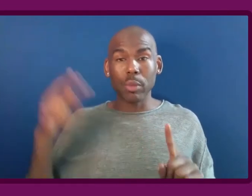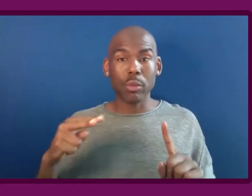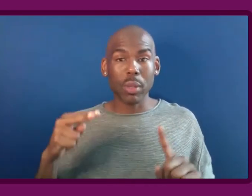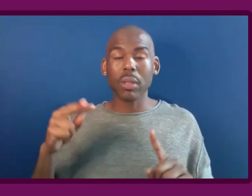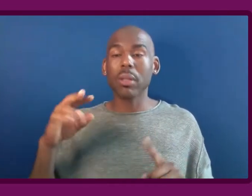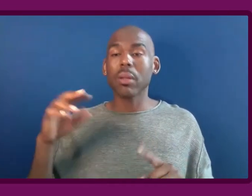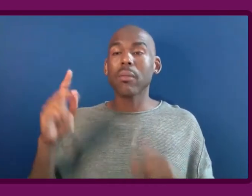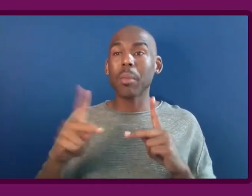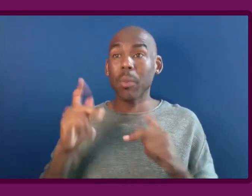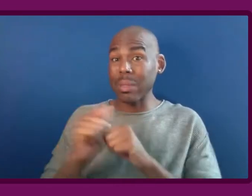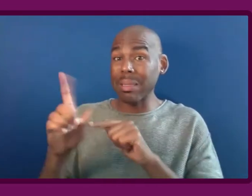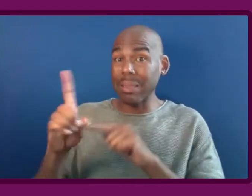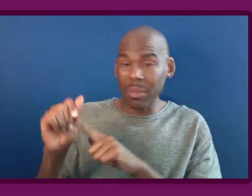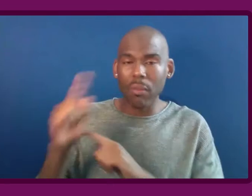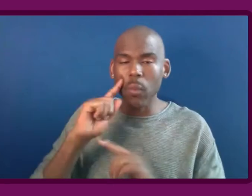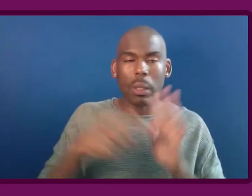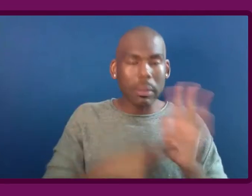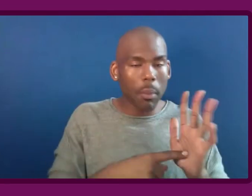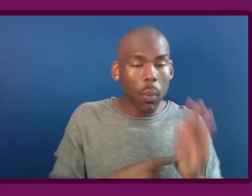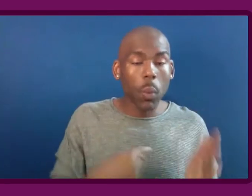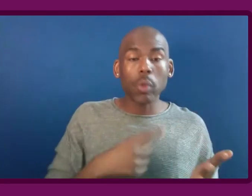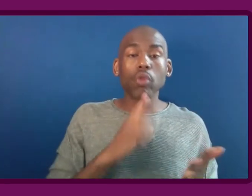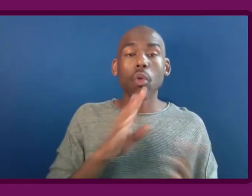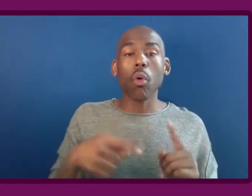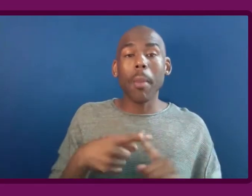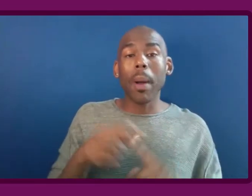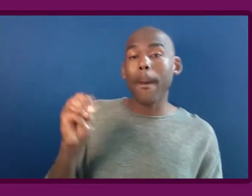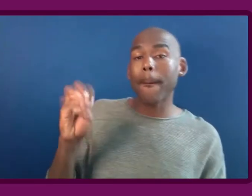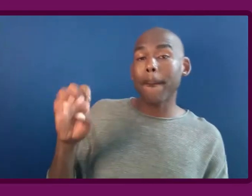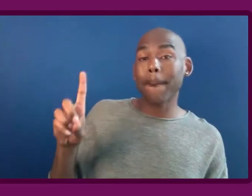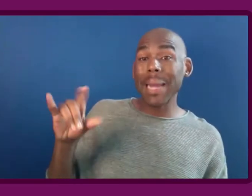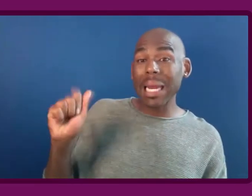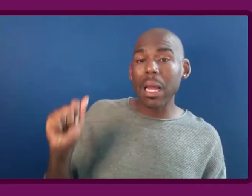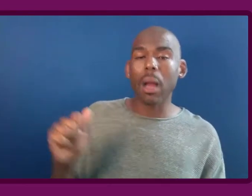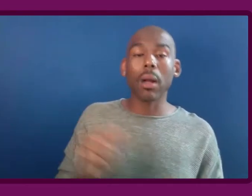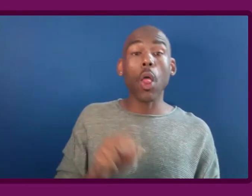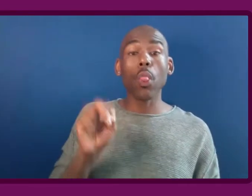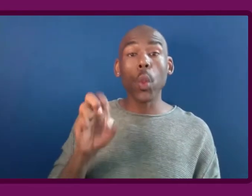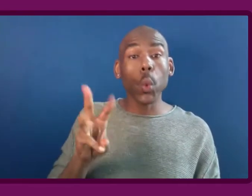of person with disabilities, for example. We talk about media and news outlets, and